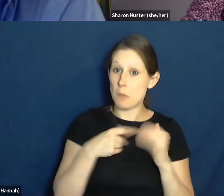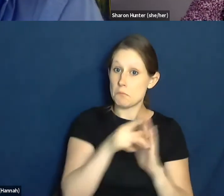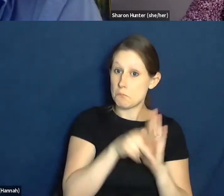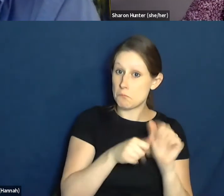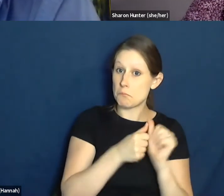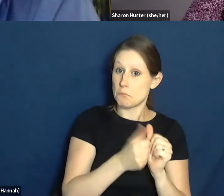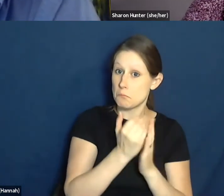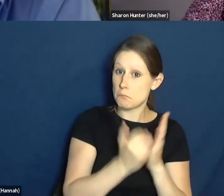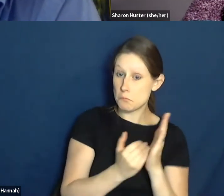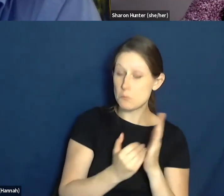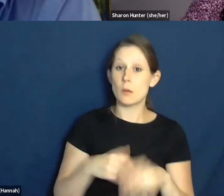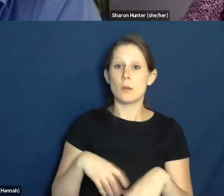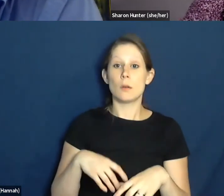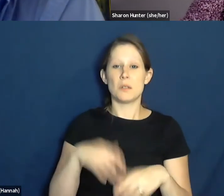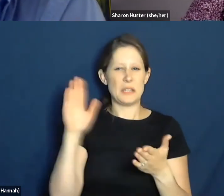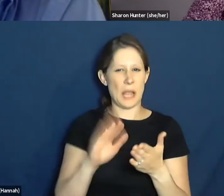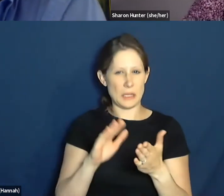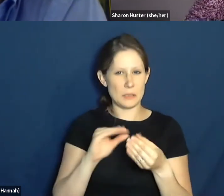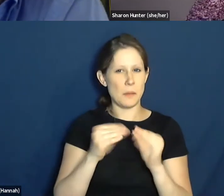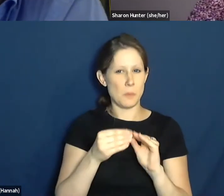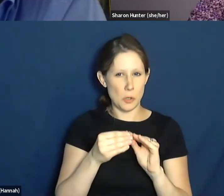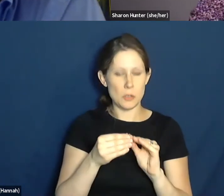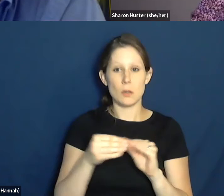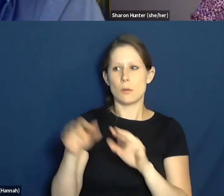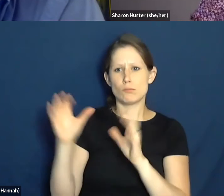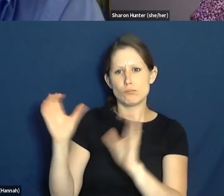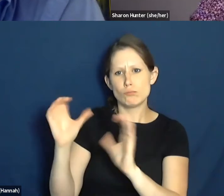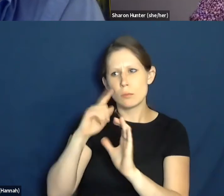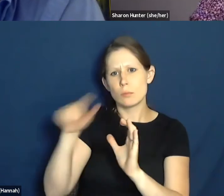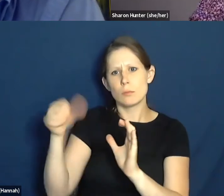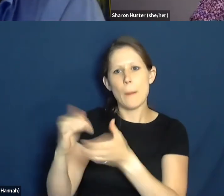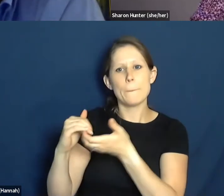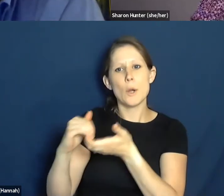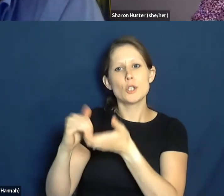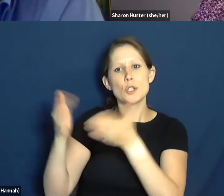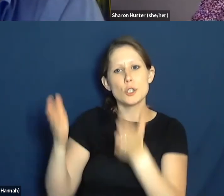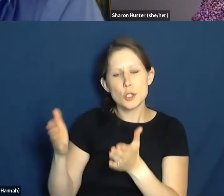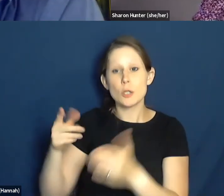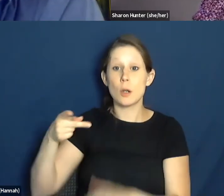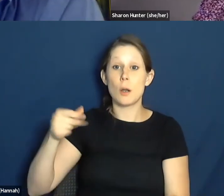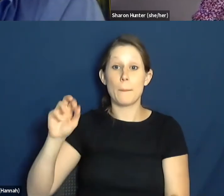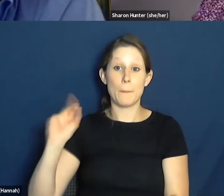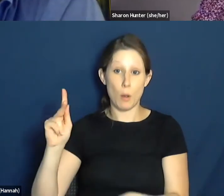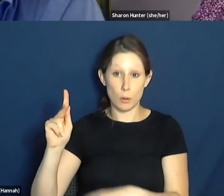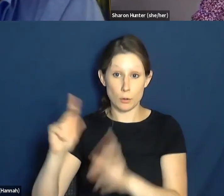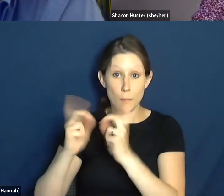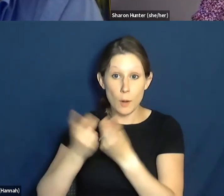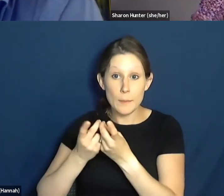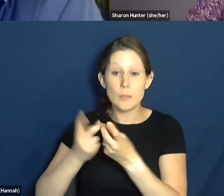where people already are and looking for partners with your parks department, with other places,